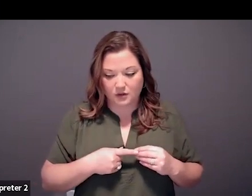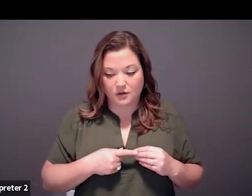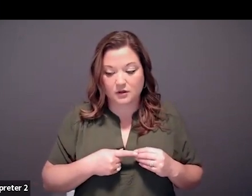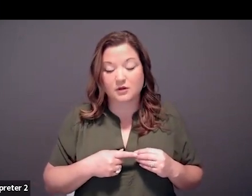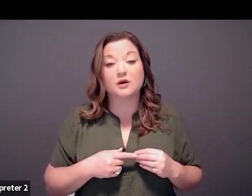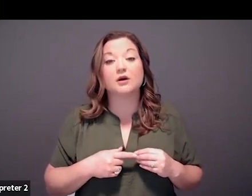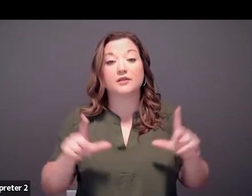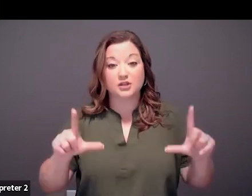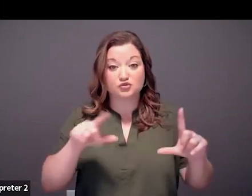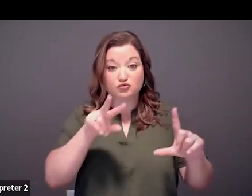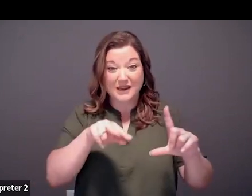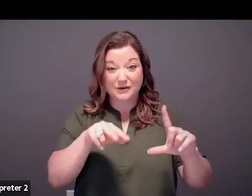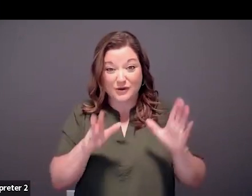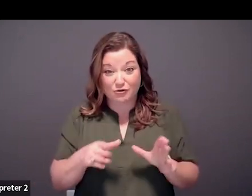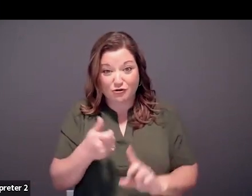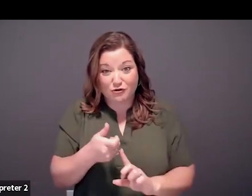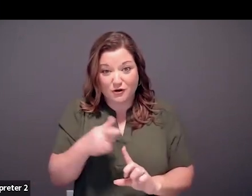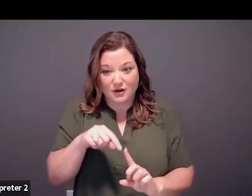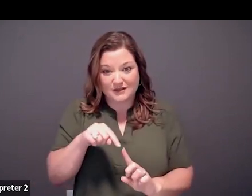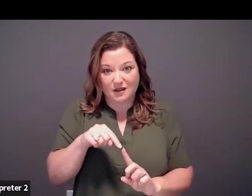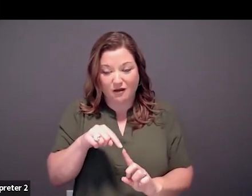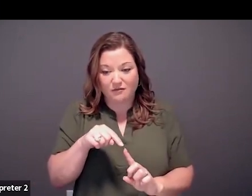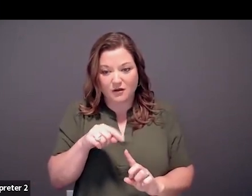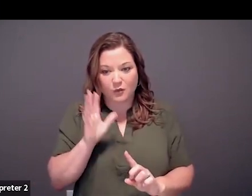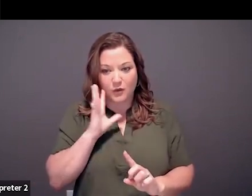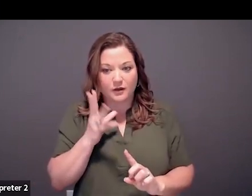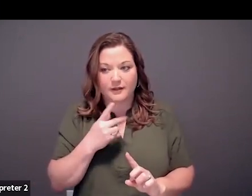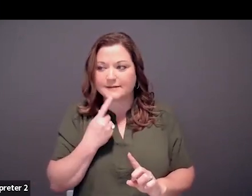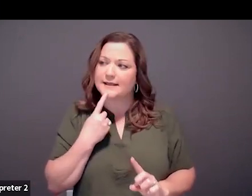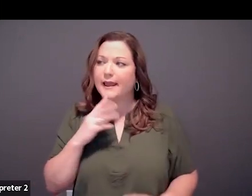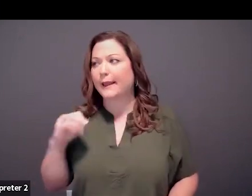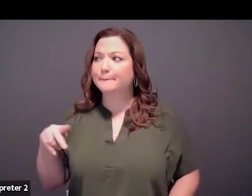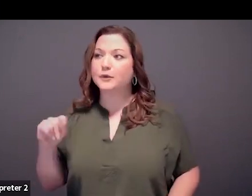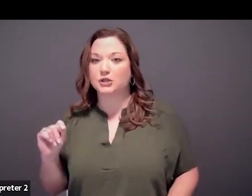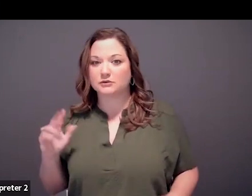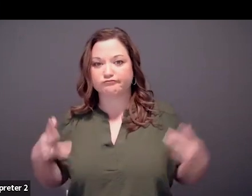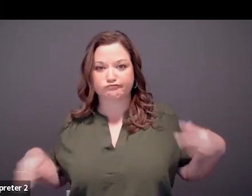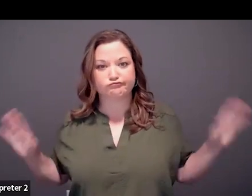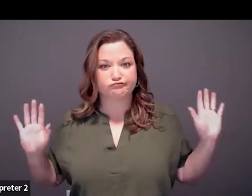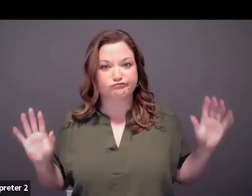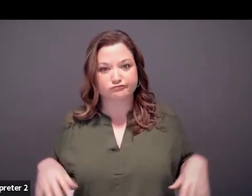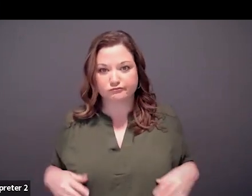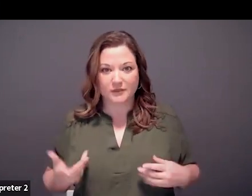would then probably, as I could imagine it just saying the input, it would just tell you that it's an edit field